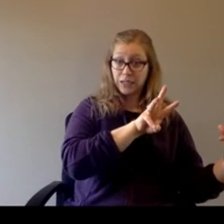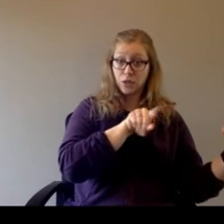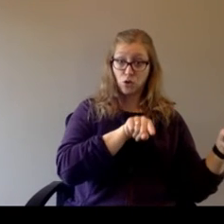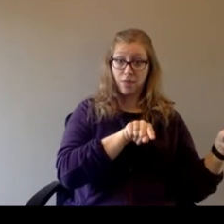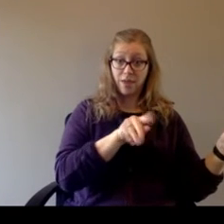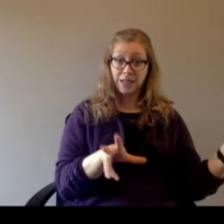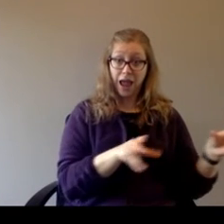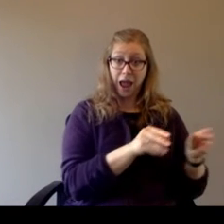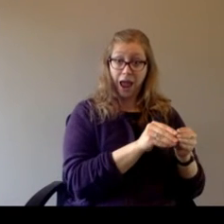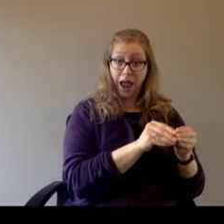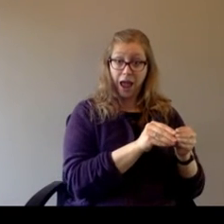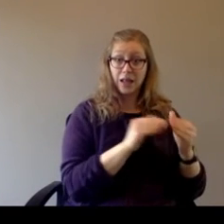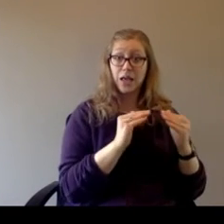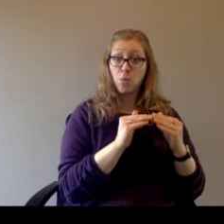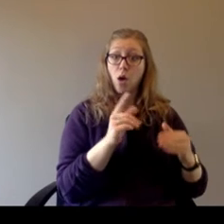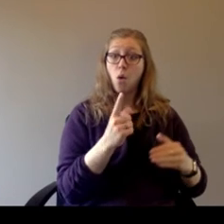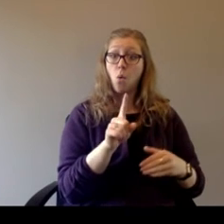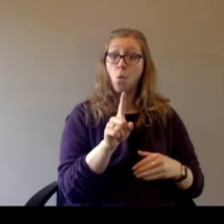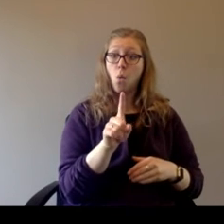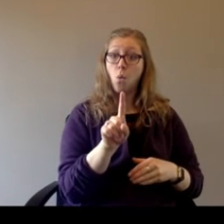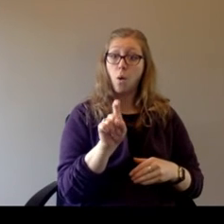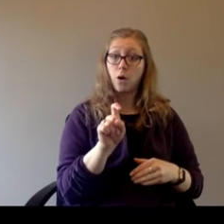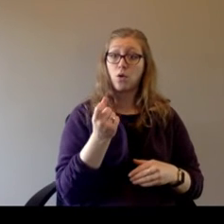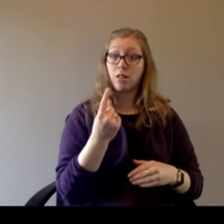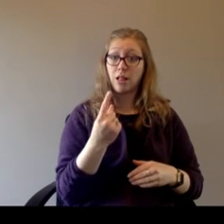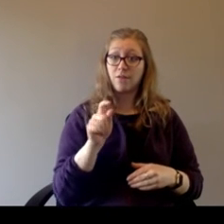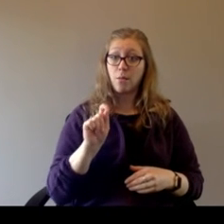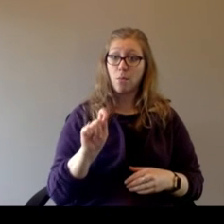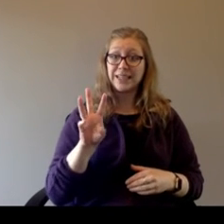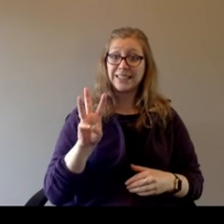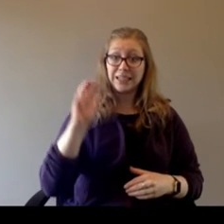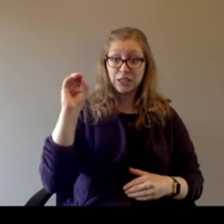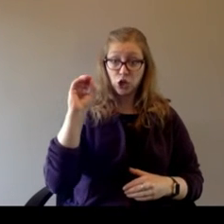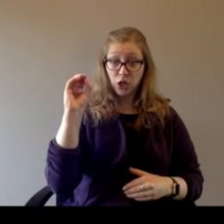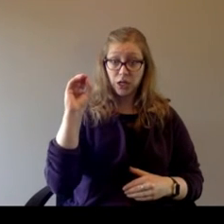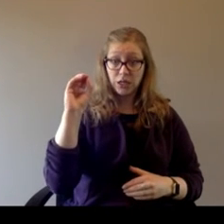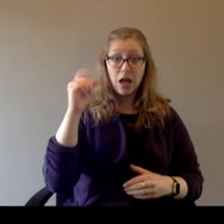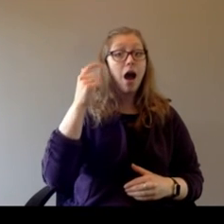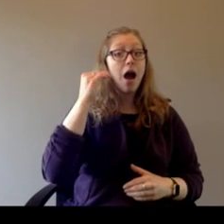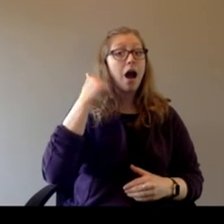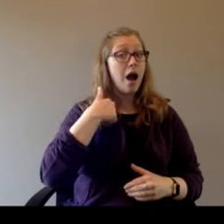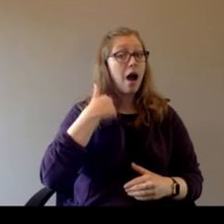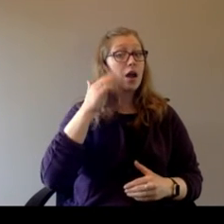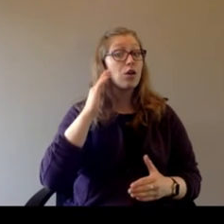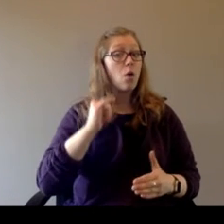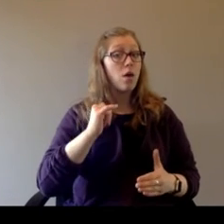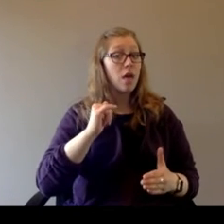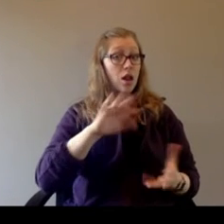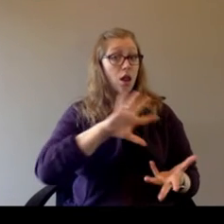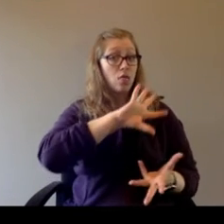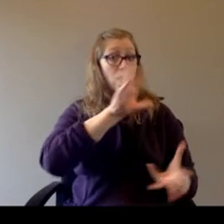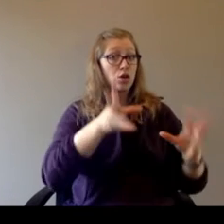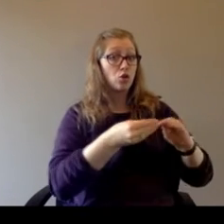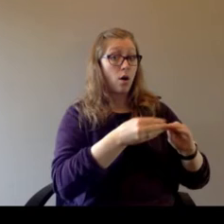you get 111.6 degrees. I know that I have to have 180 in an entire triangle,